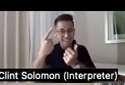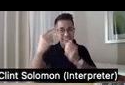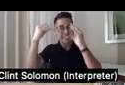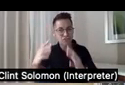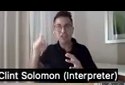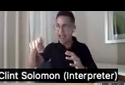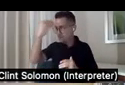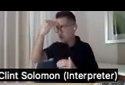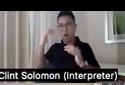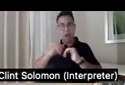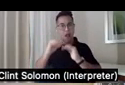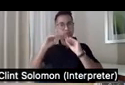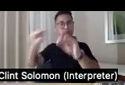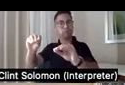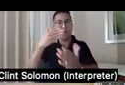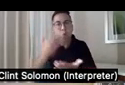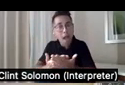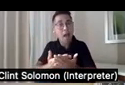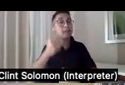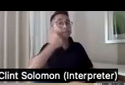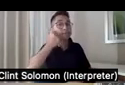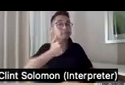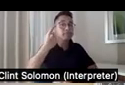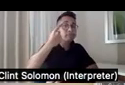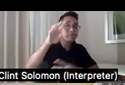and they are the daily schedule sometimes called the calendar system